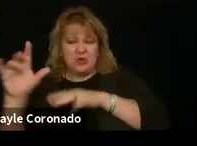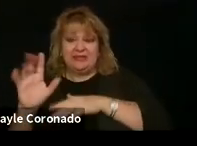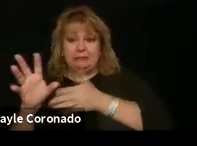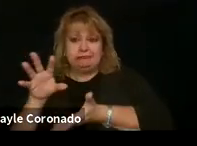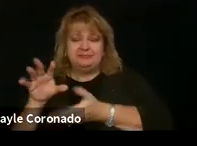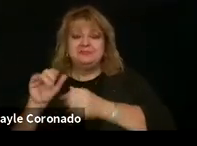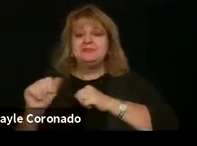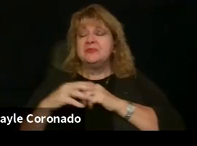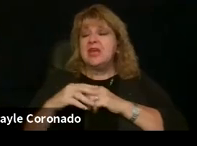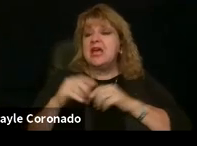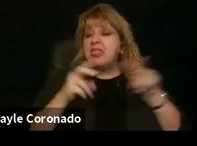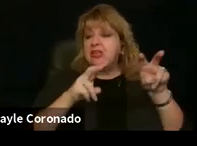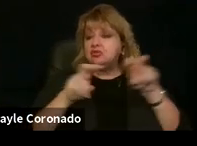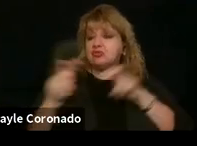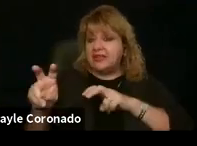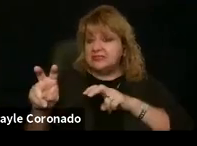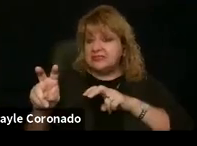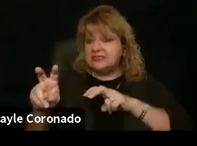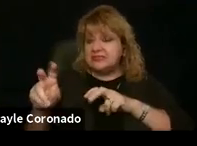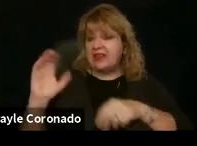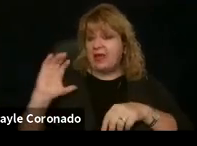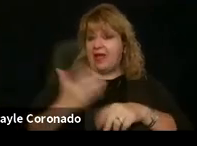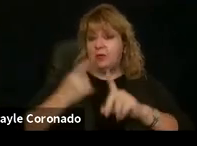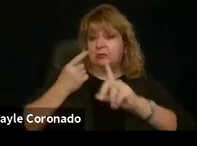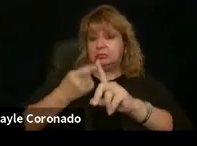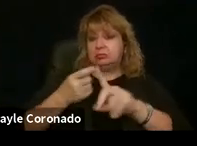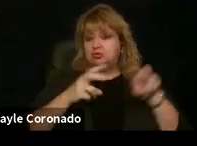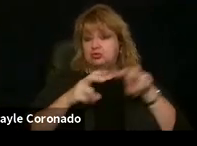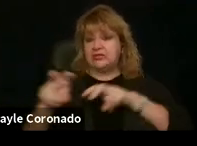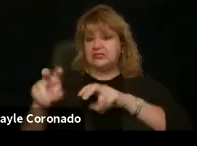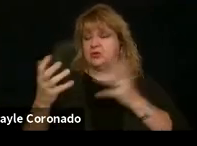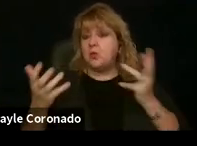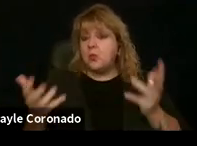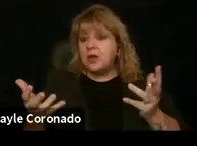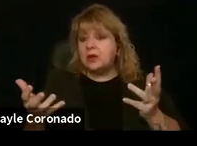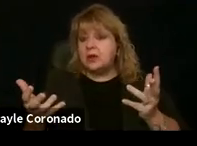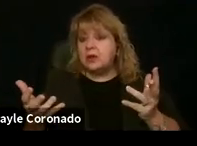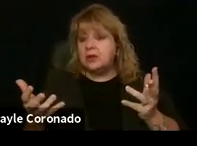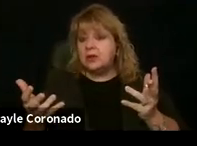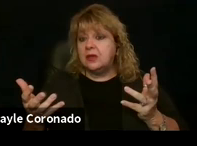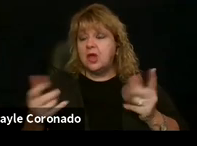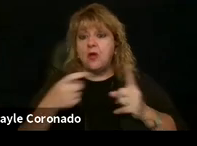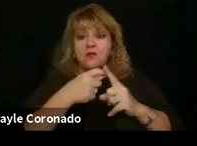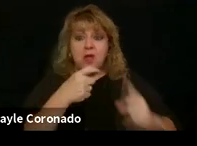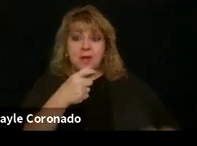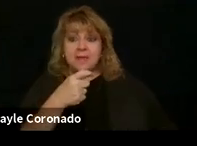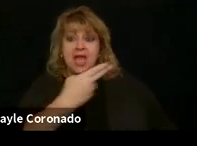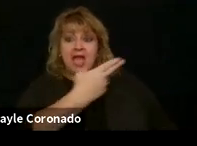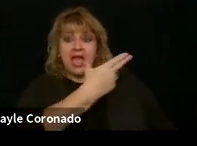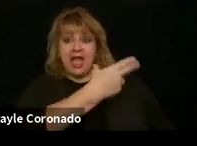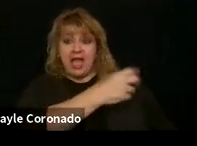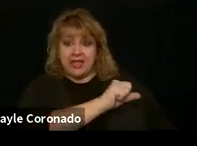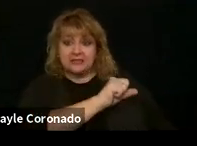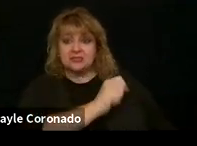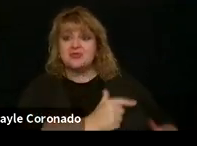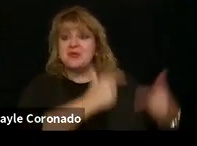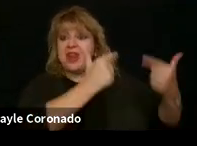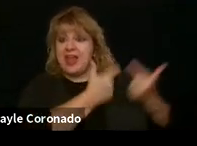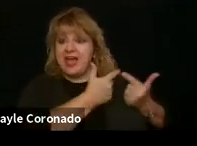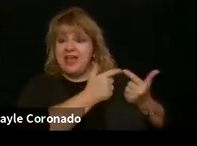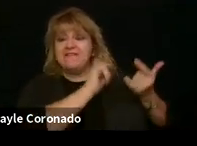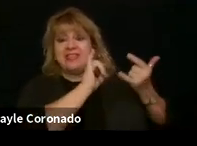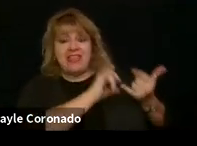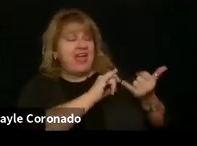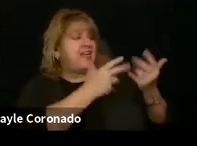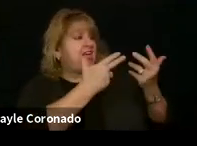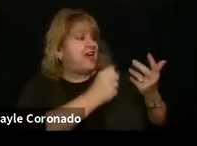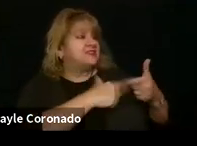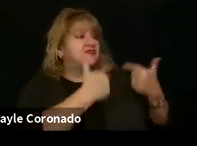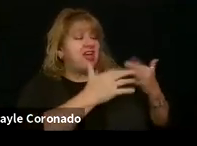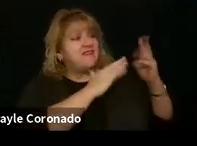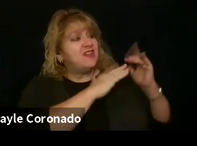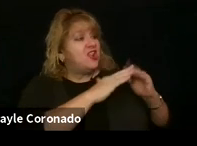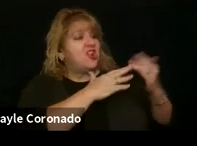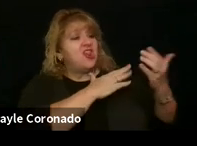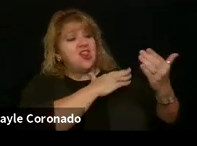the transition we are talking about here today is the transition from high school life to whatever is going to come after for folks with disabilities.